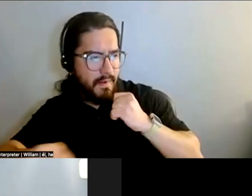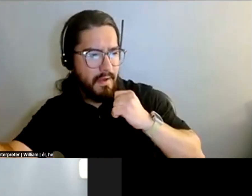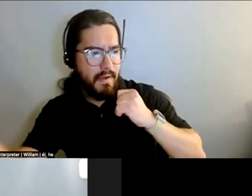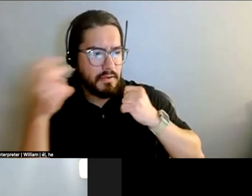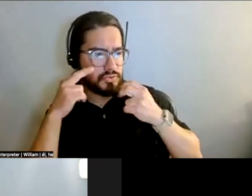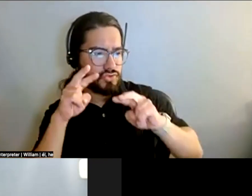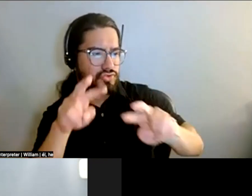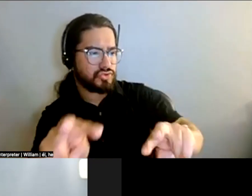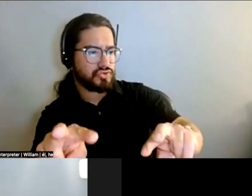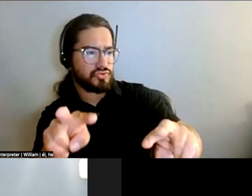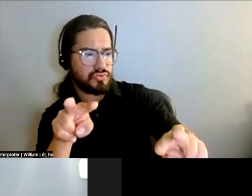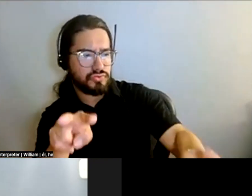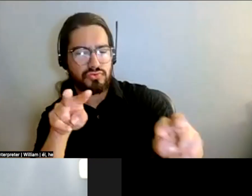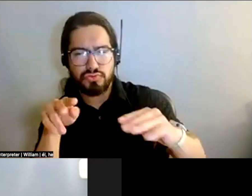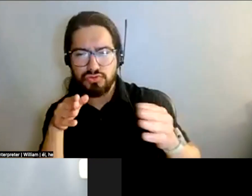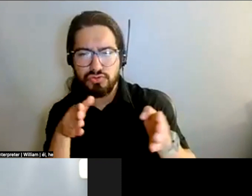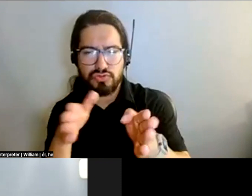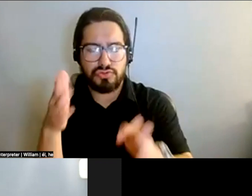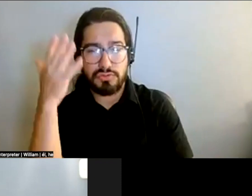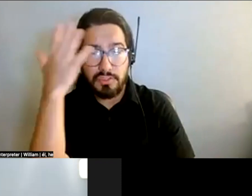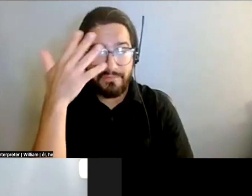The face isn’t my own, may they not see me